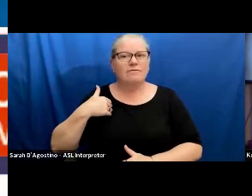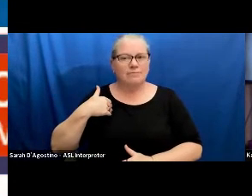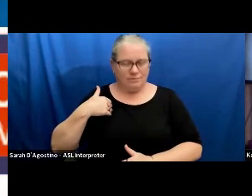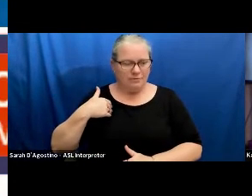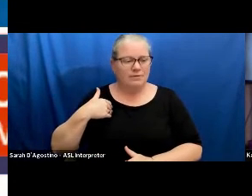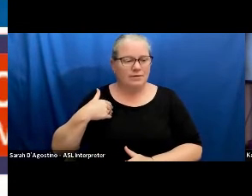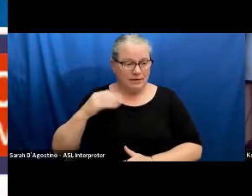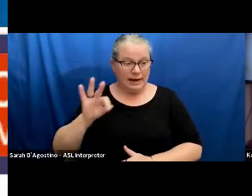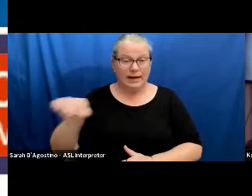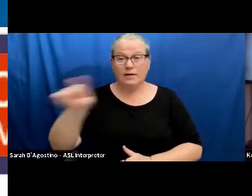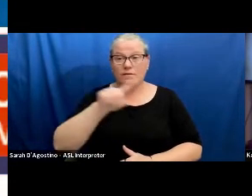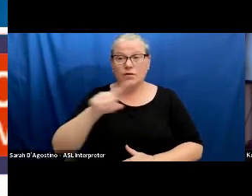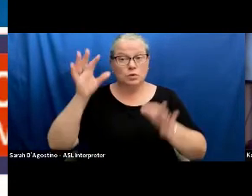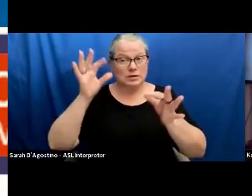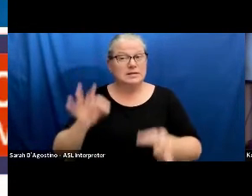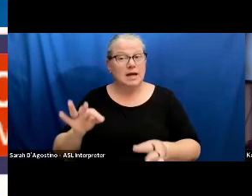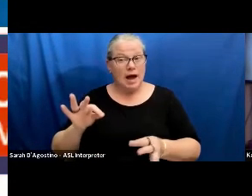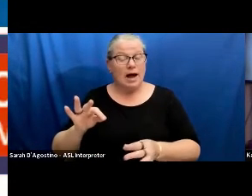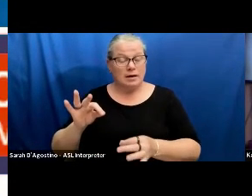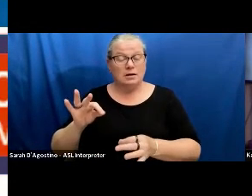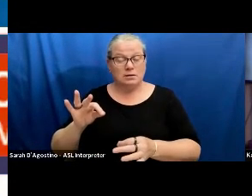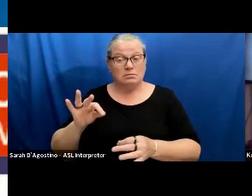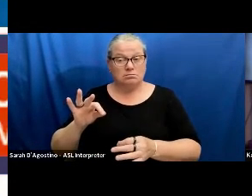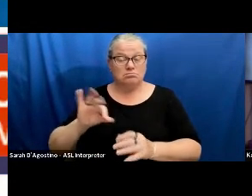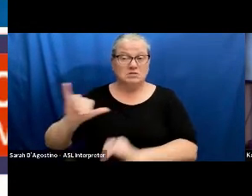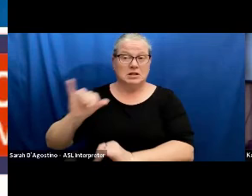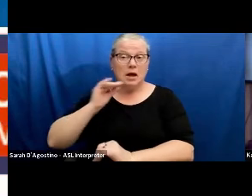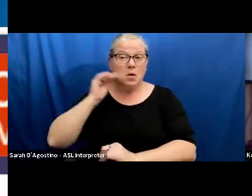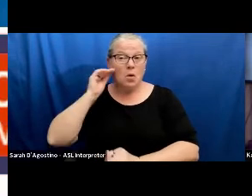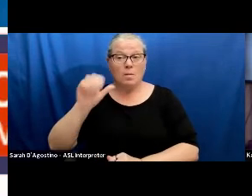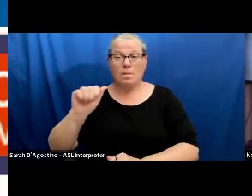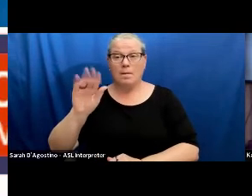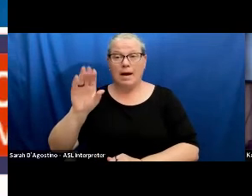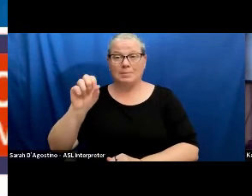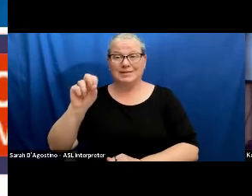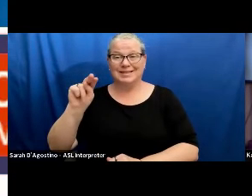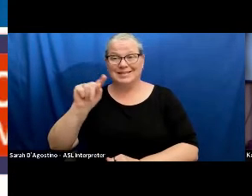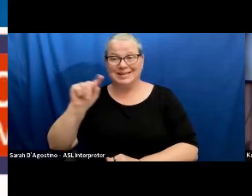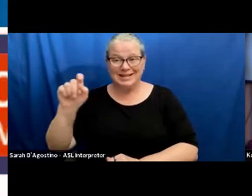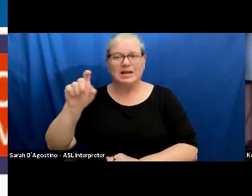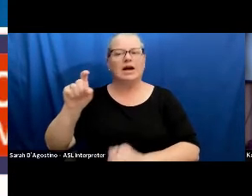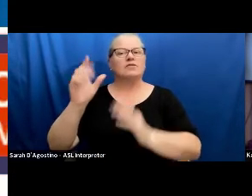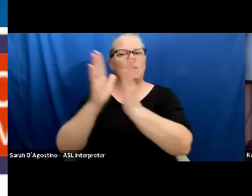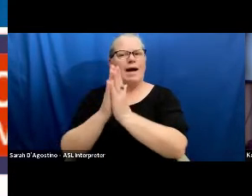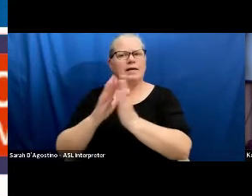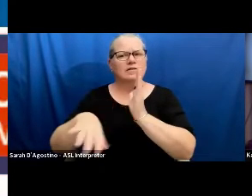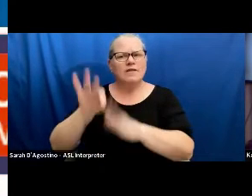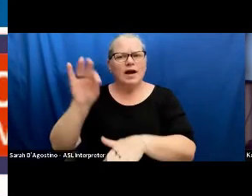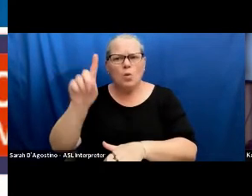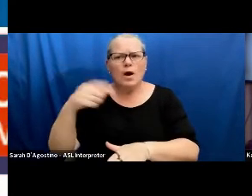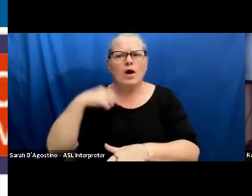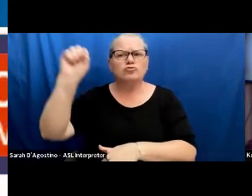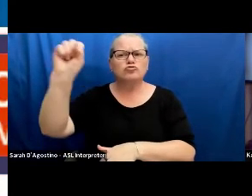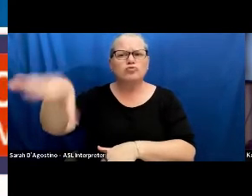it would be a good idea to find out where the absentee ballot dropbox is in your town